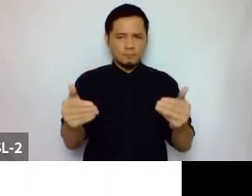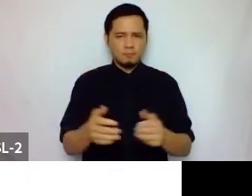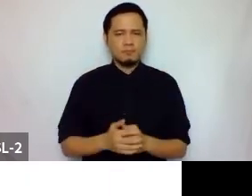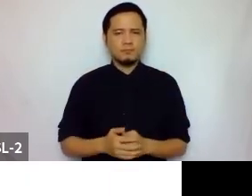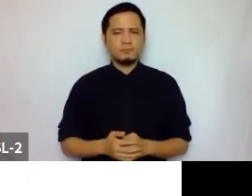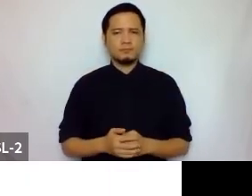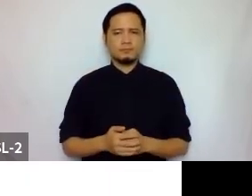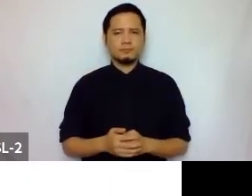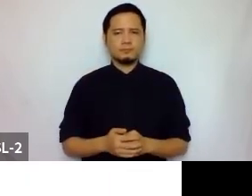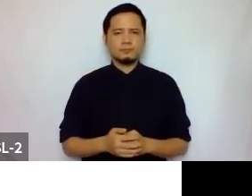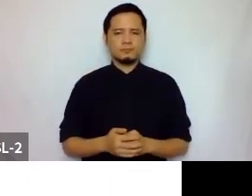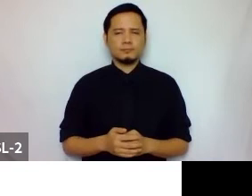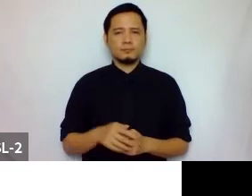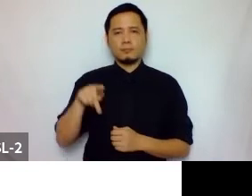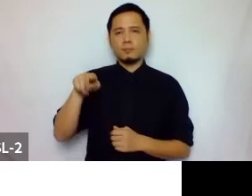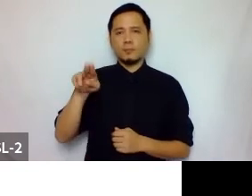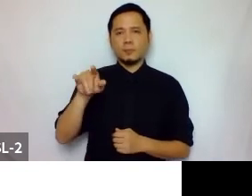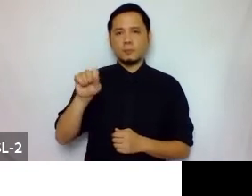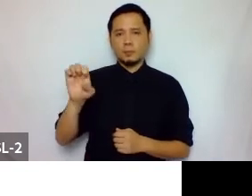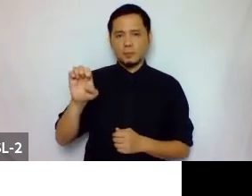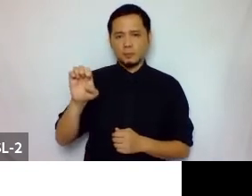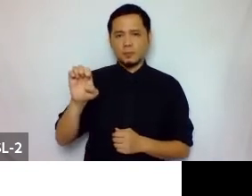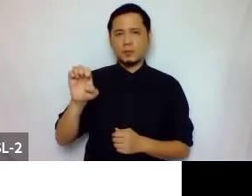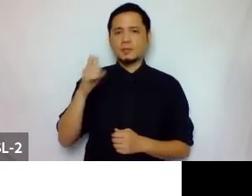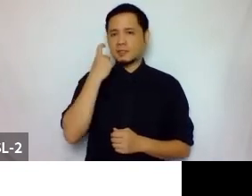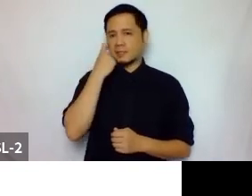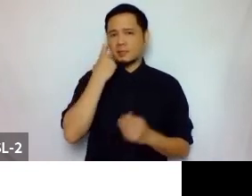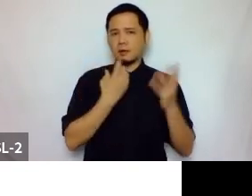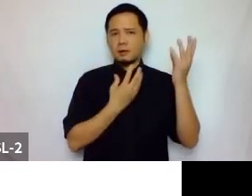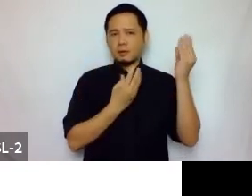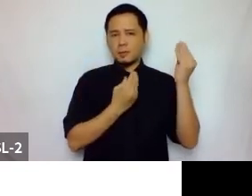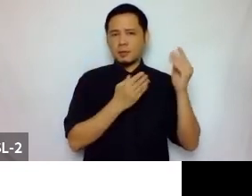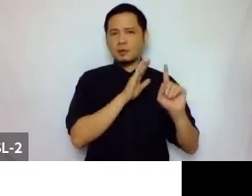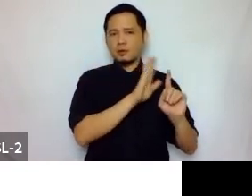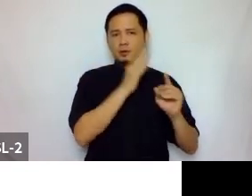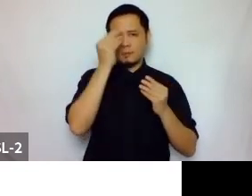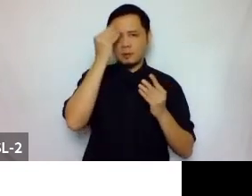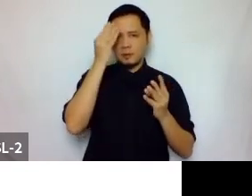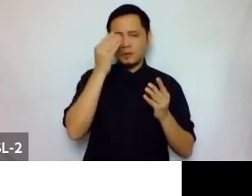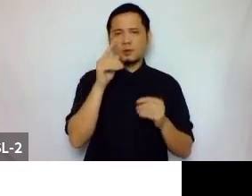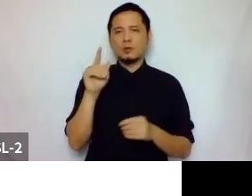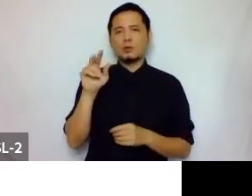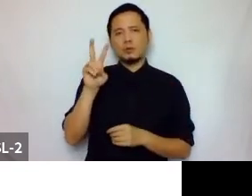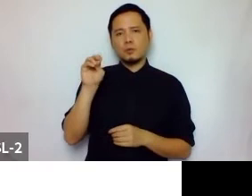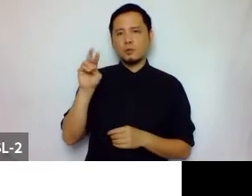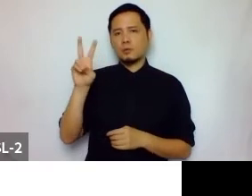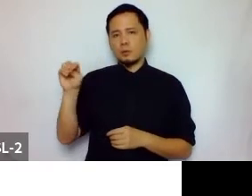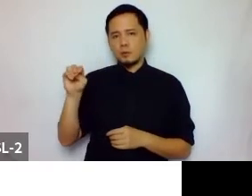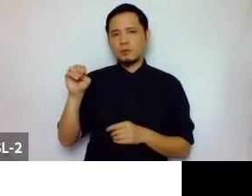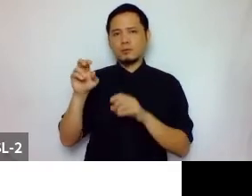Only Pulse has recently updated their 2020 study last February and you’re seeing a drop.